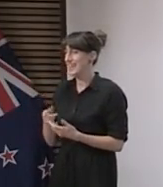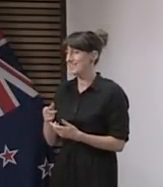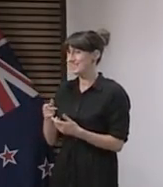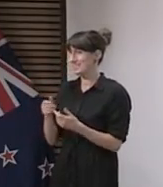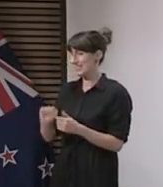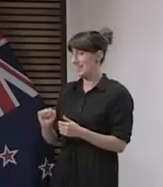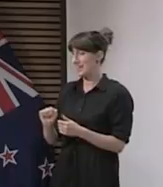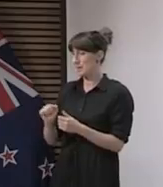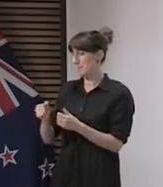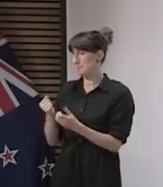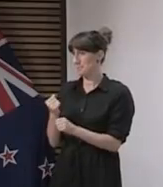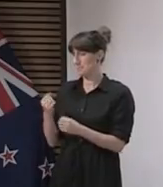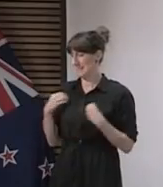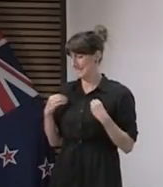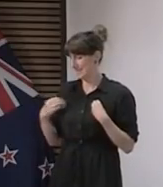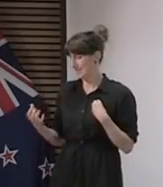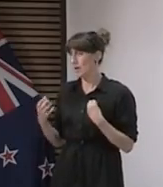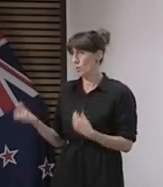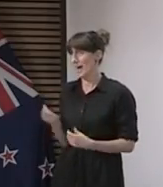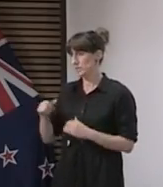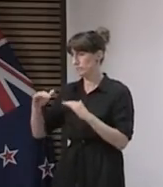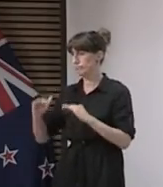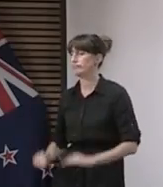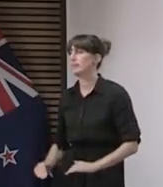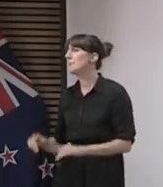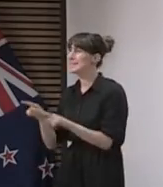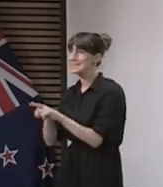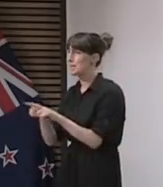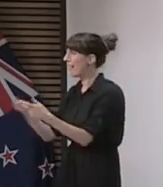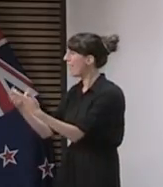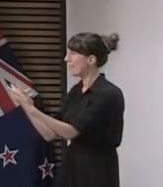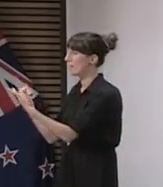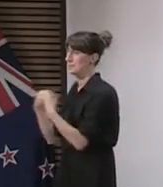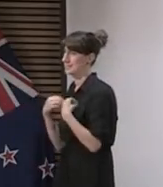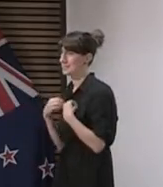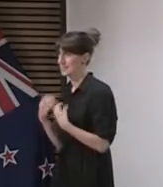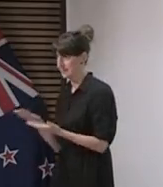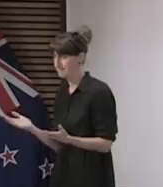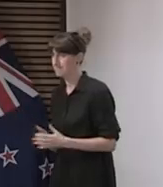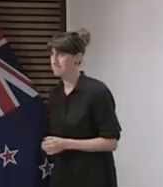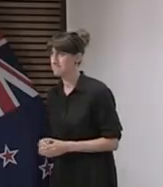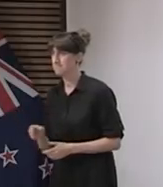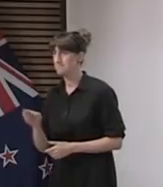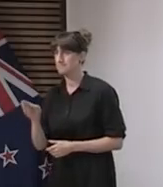Joe, and then I willcome over to Jackson and thenwrap up. Just in terms of breachesand prosecution, you mentionedyouth referrals, do you haveany